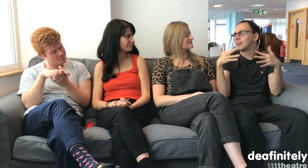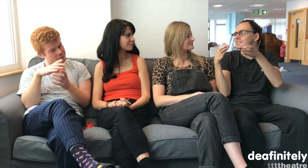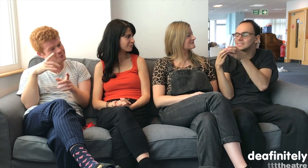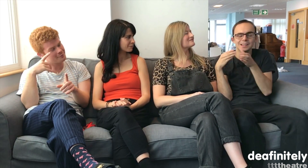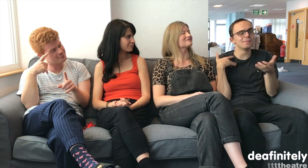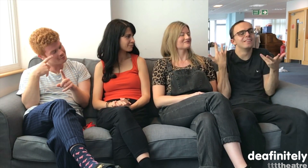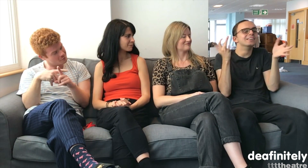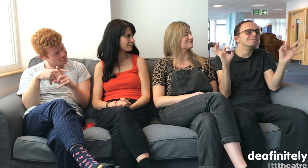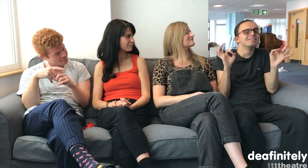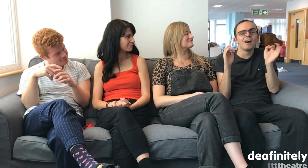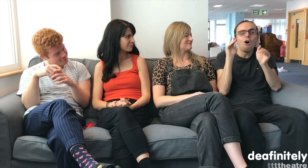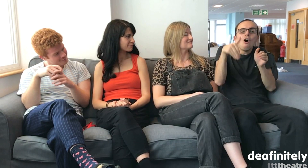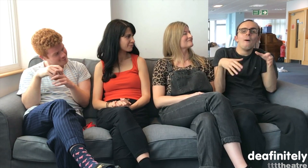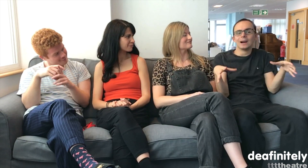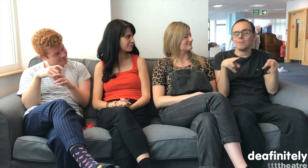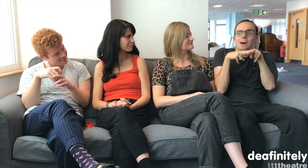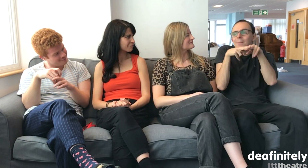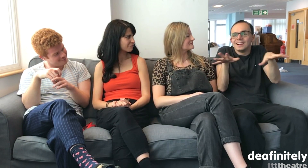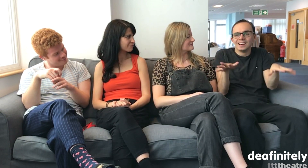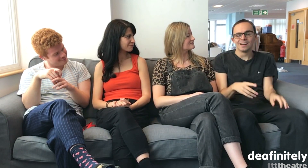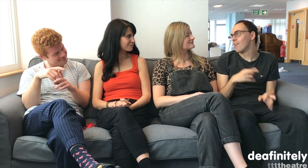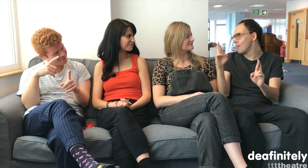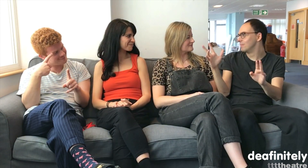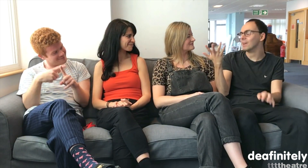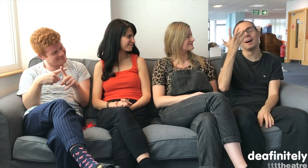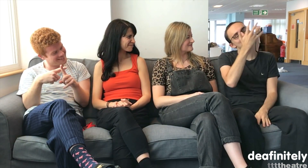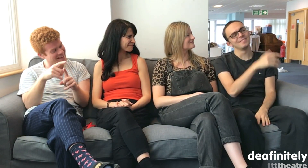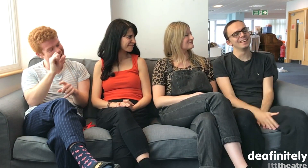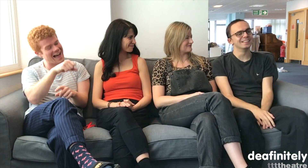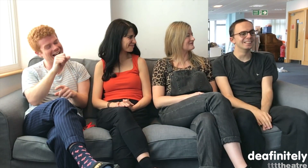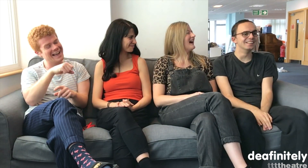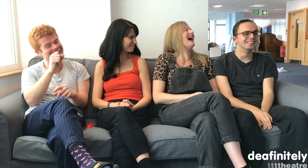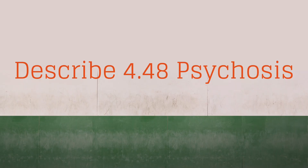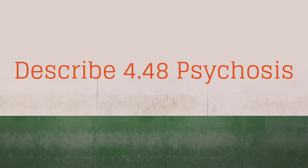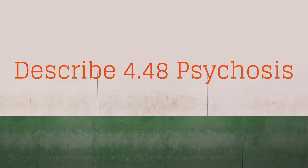are starting to feel like a family so I hope you all agree